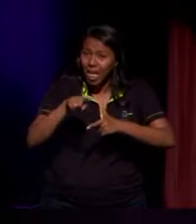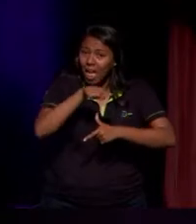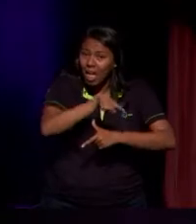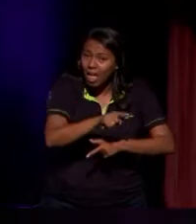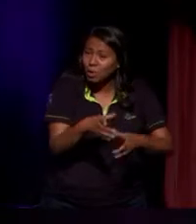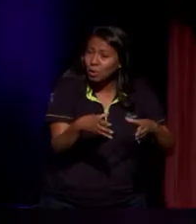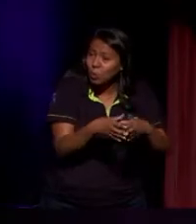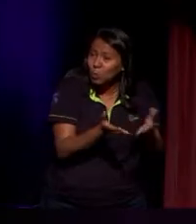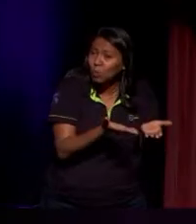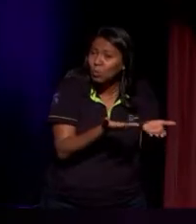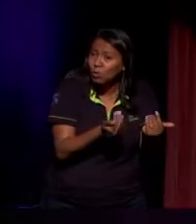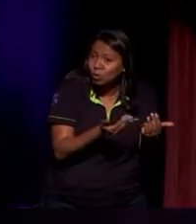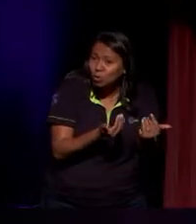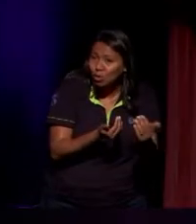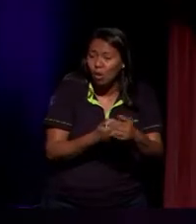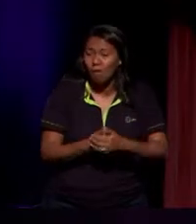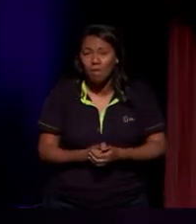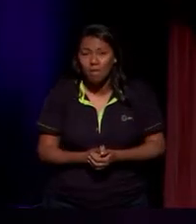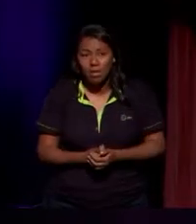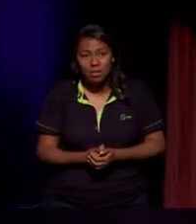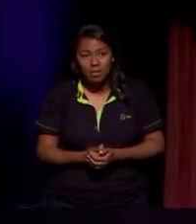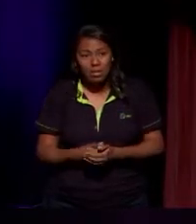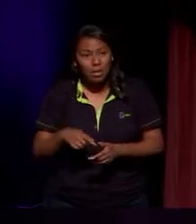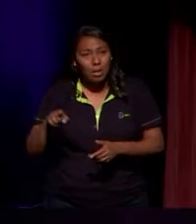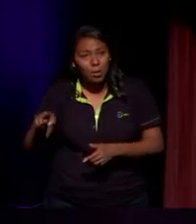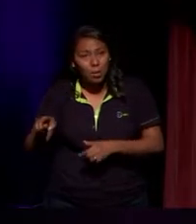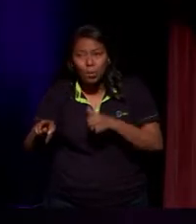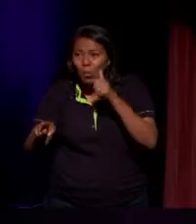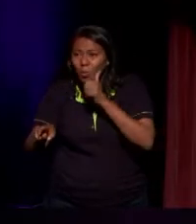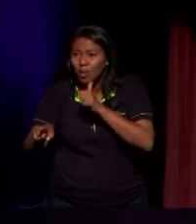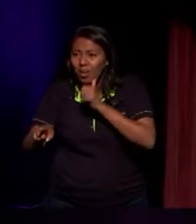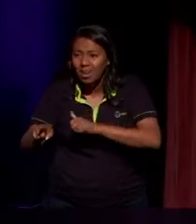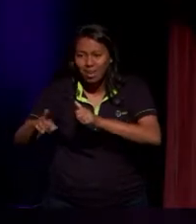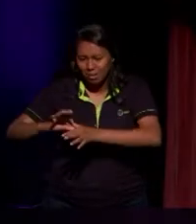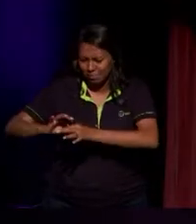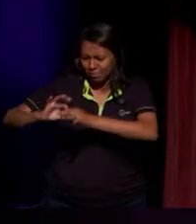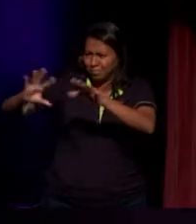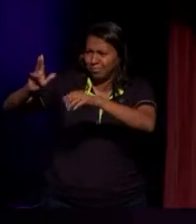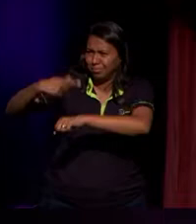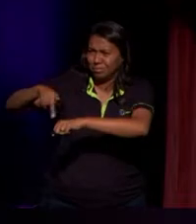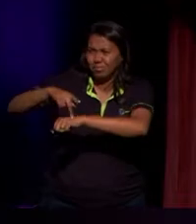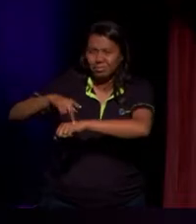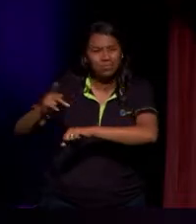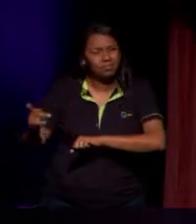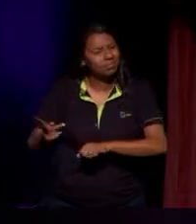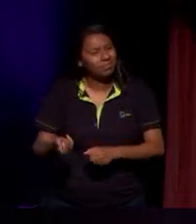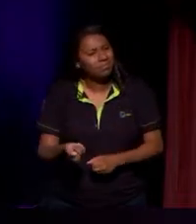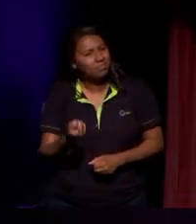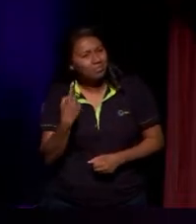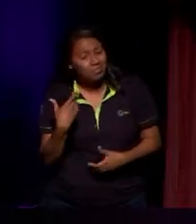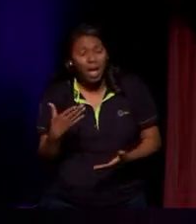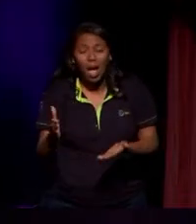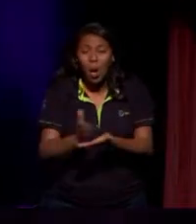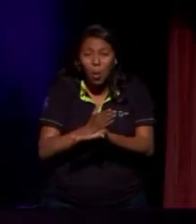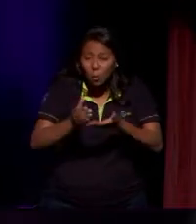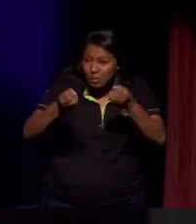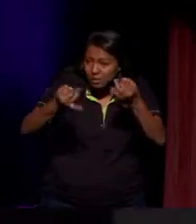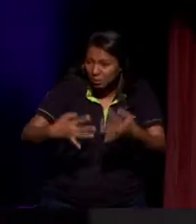which is paradoxical with the liberators of the motherland. Some of them even consider that these liberators